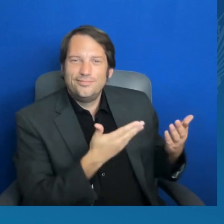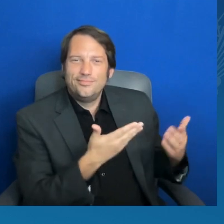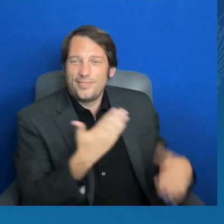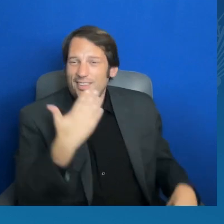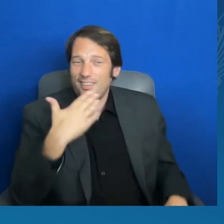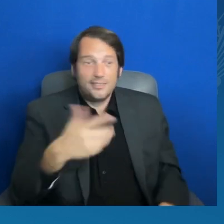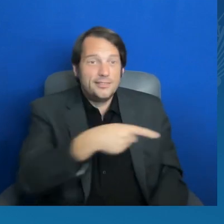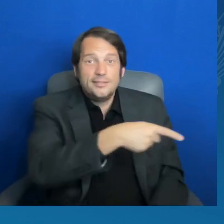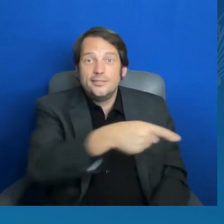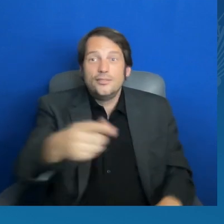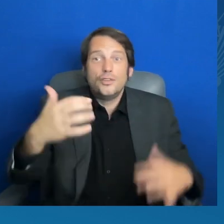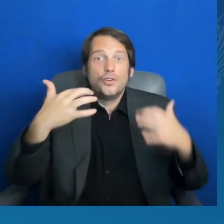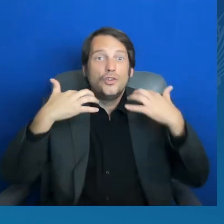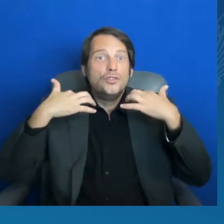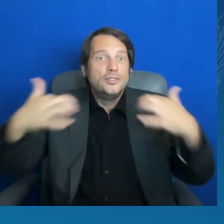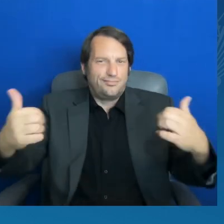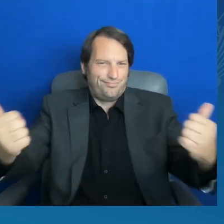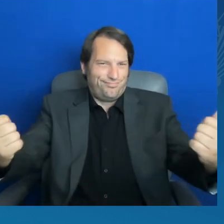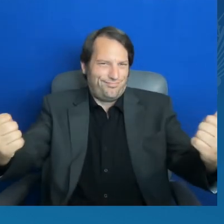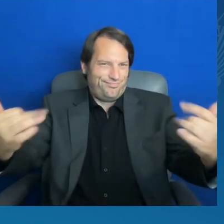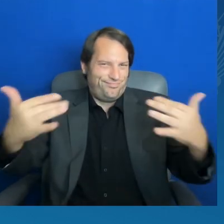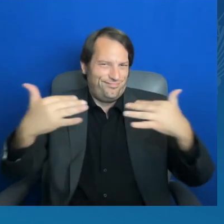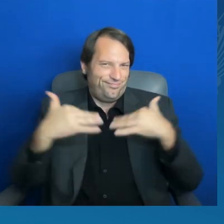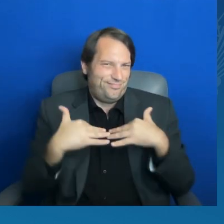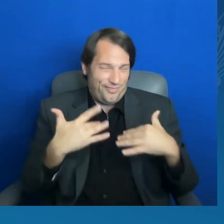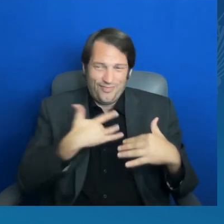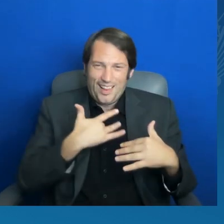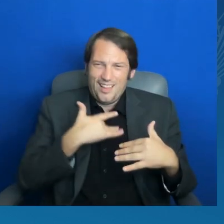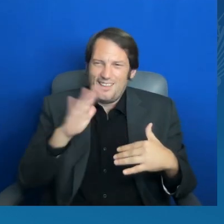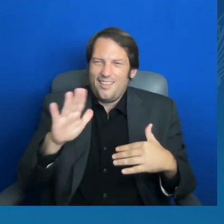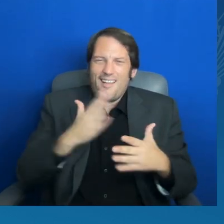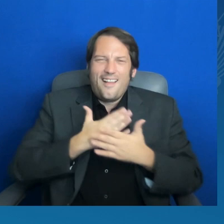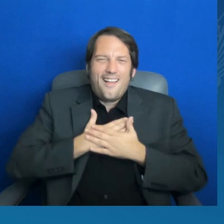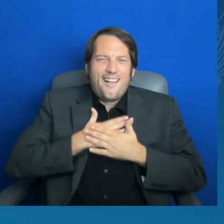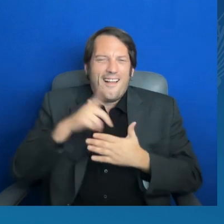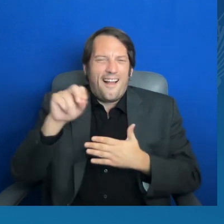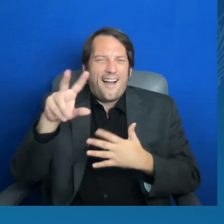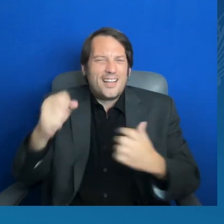doing this shoulder to shoulder with you. So, we're here in Chicago to celebrate --